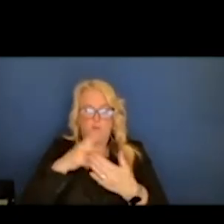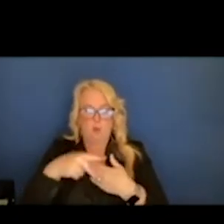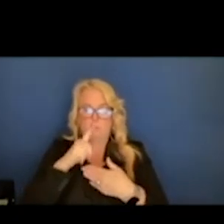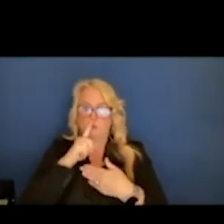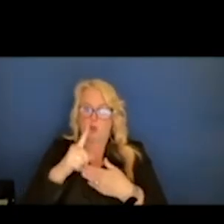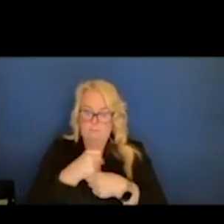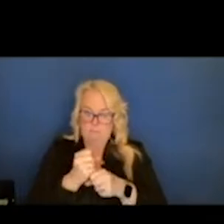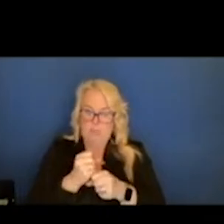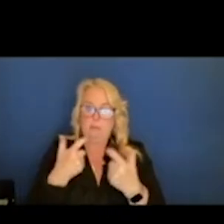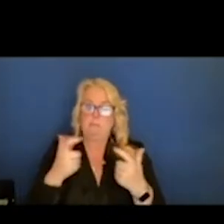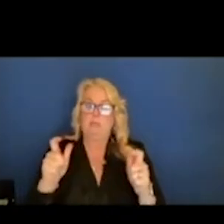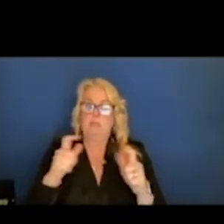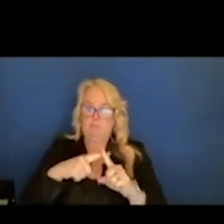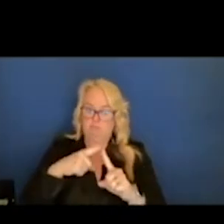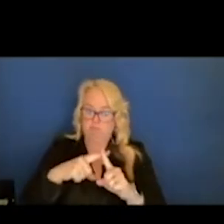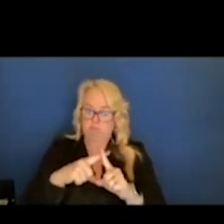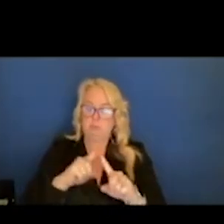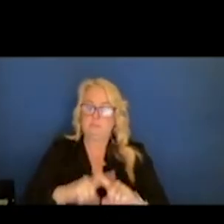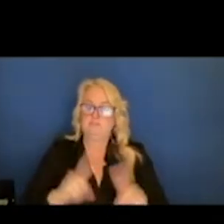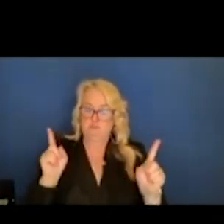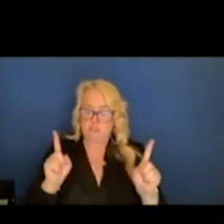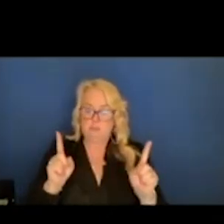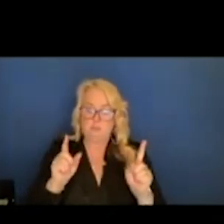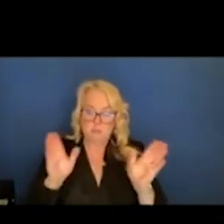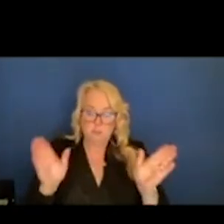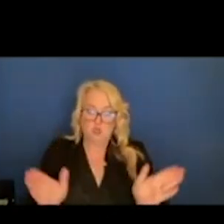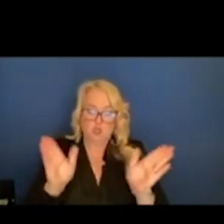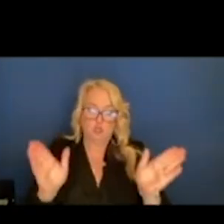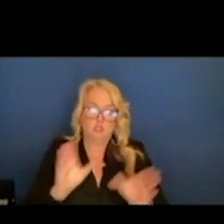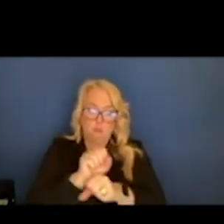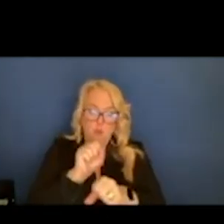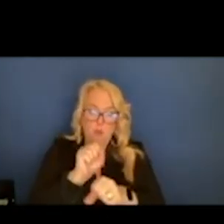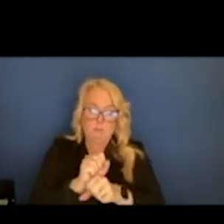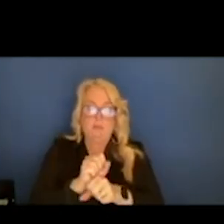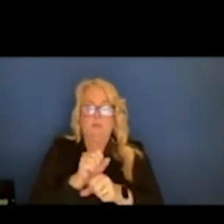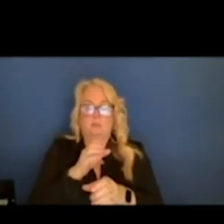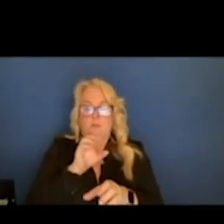a real difference. Each one helps improve education, career growth, and job opportunities